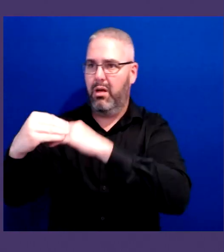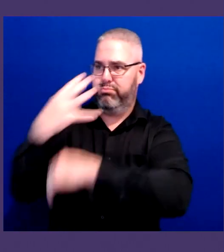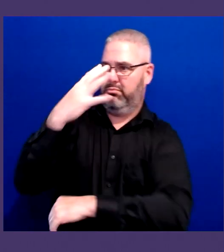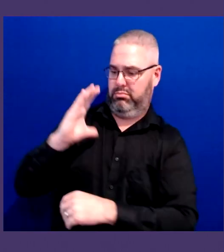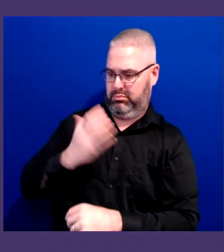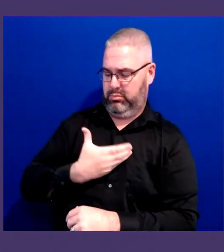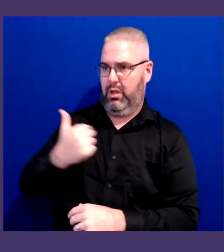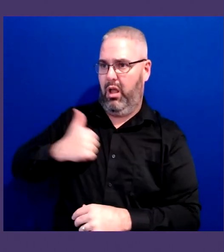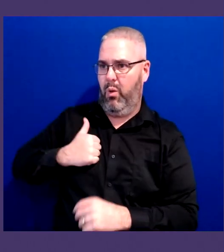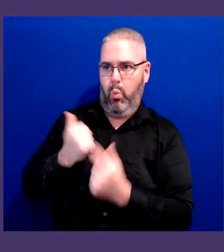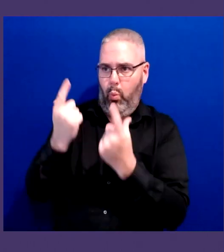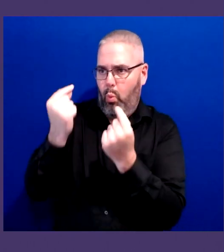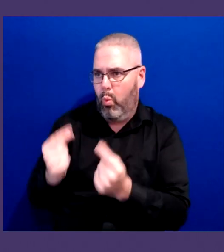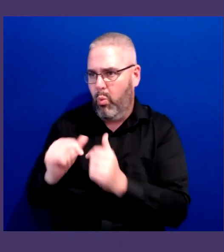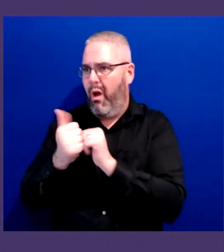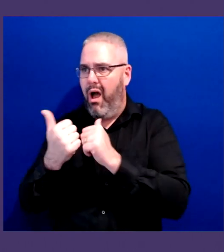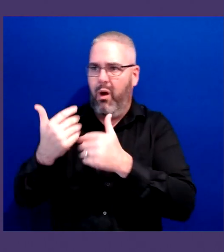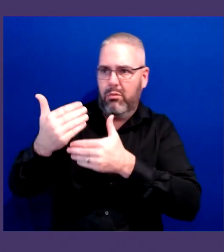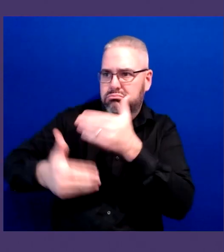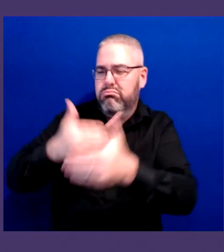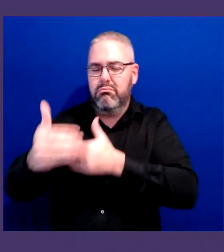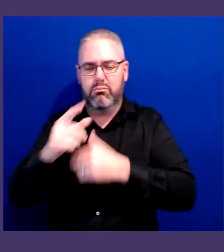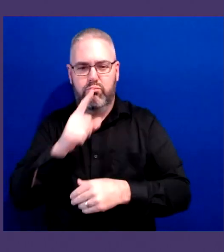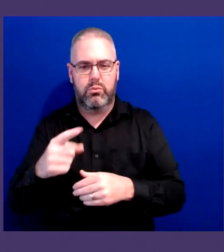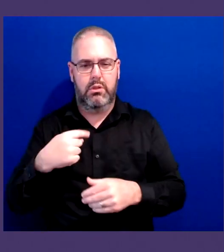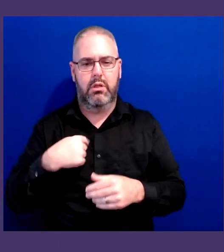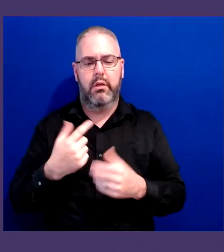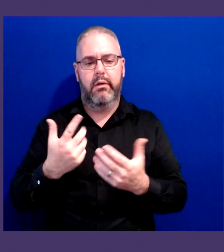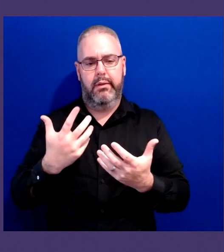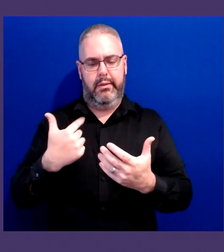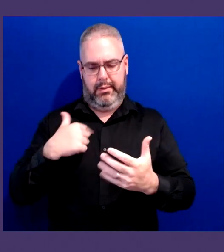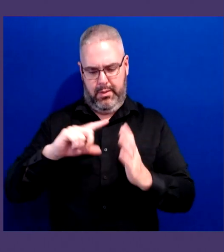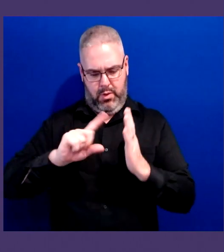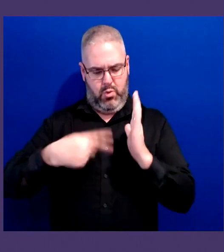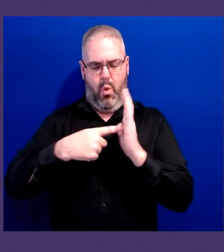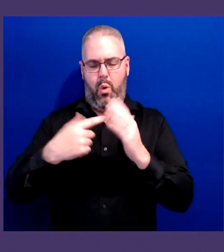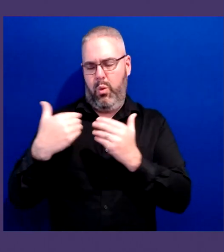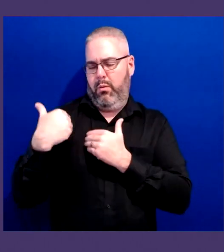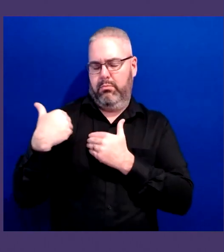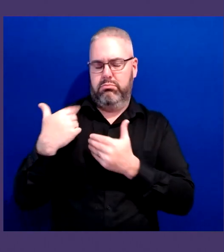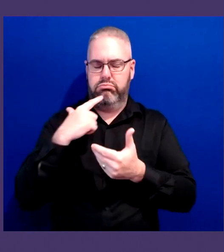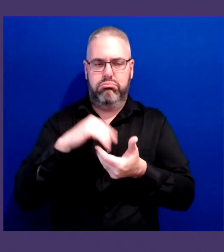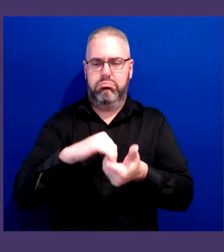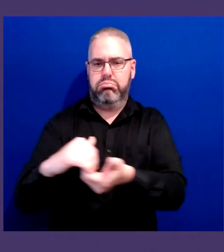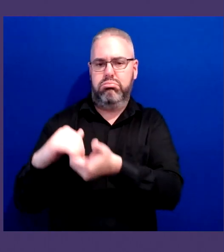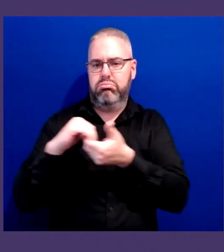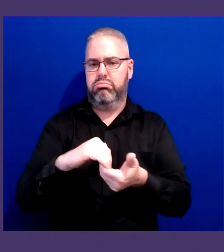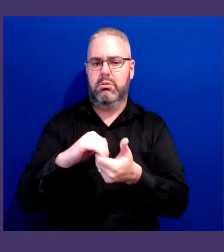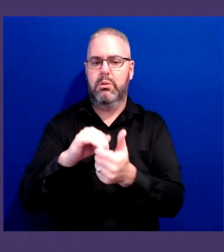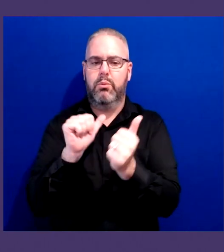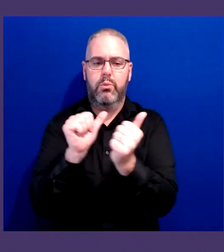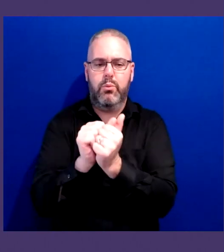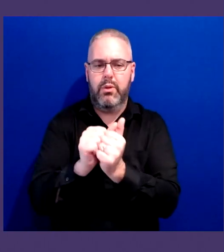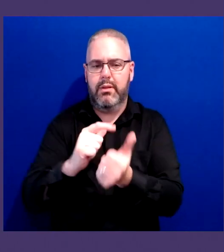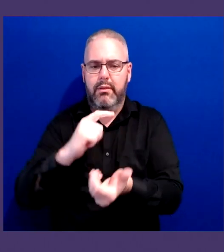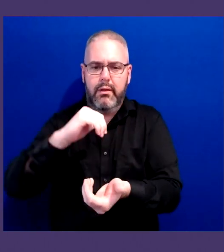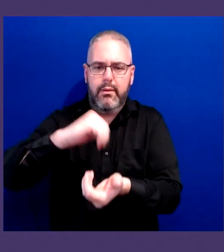In doing so, I'm playing a convening role, a collaborative role, working closely with partners, experts, stakeholders,